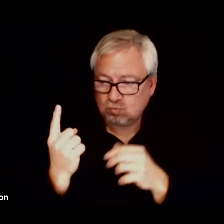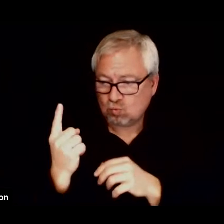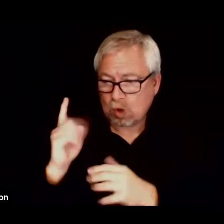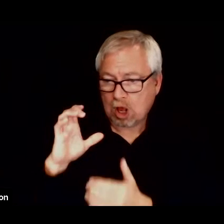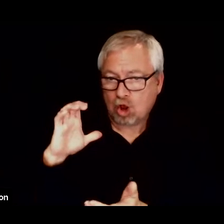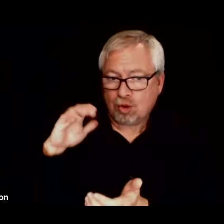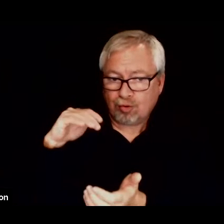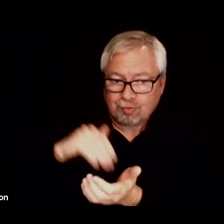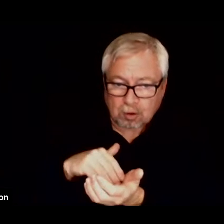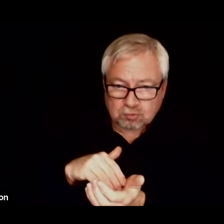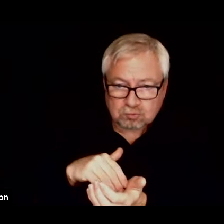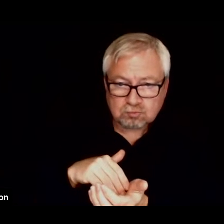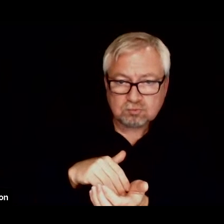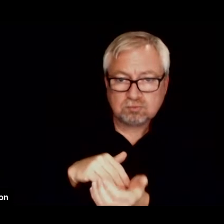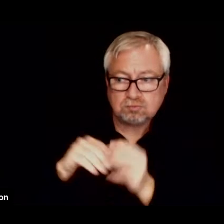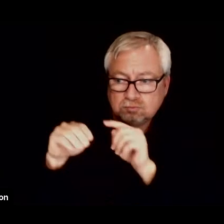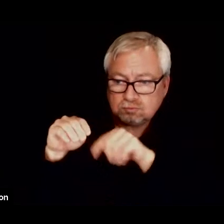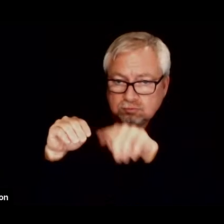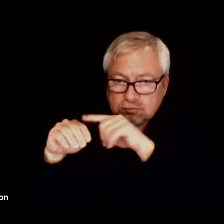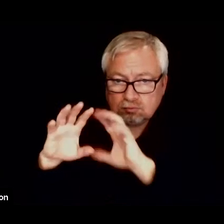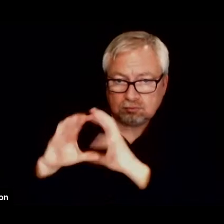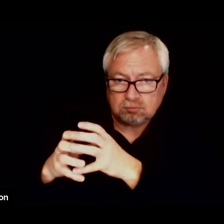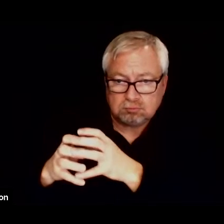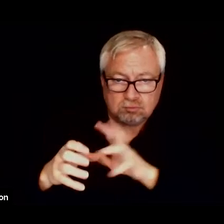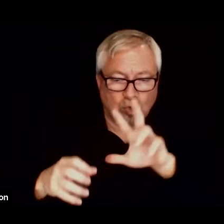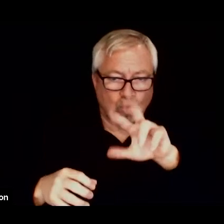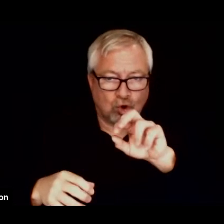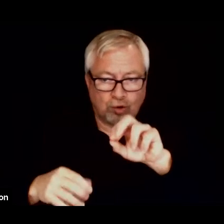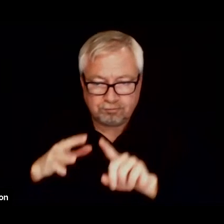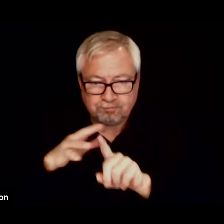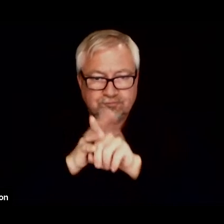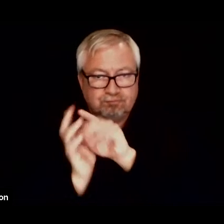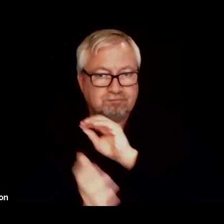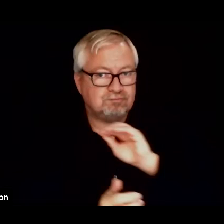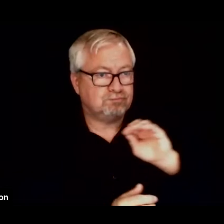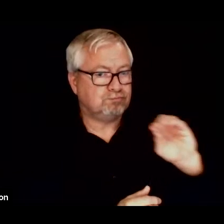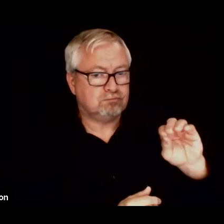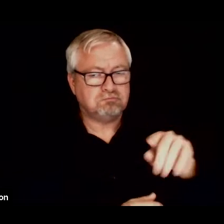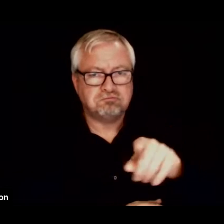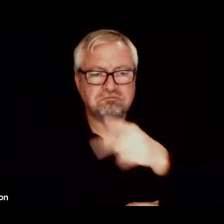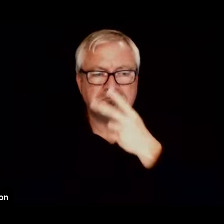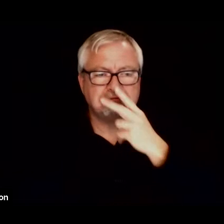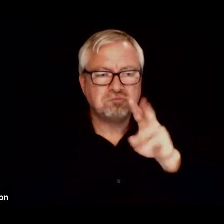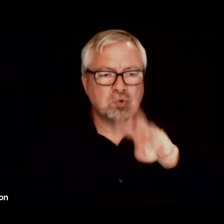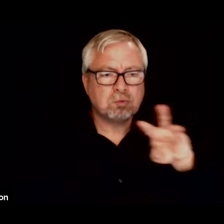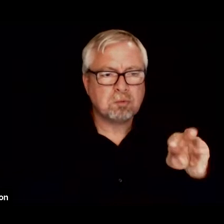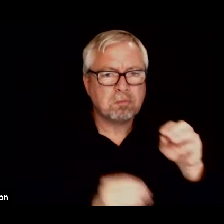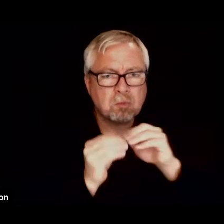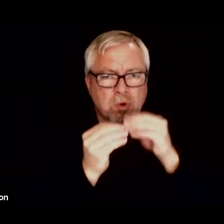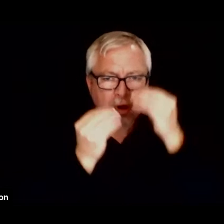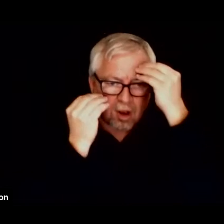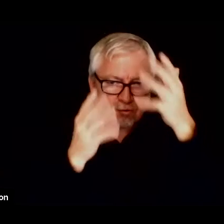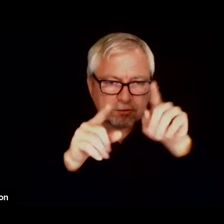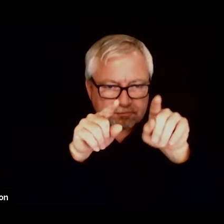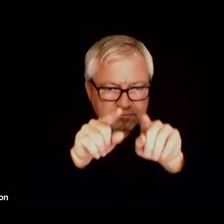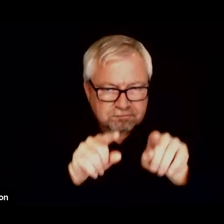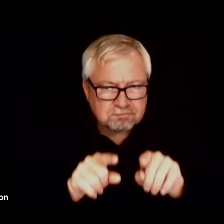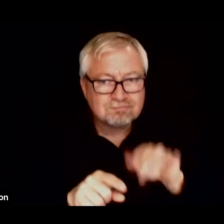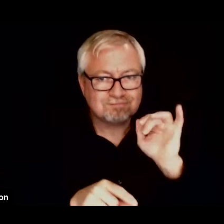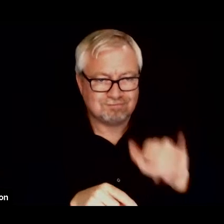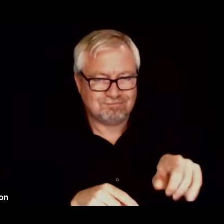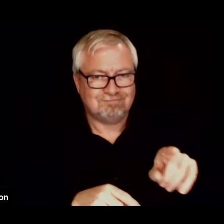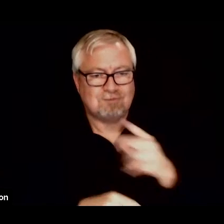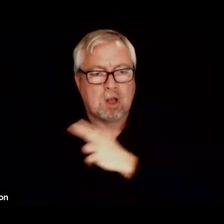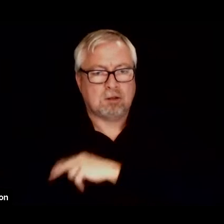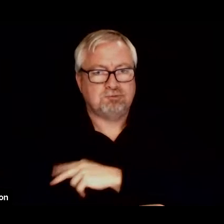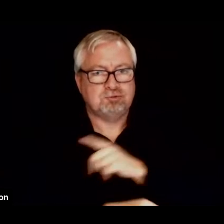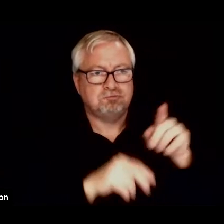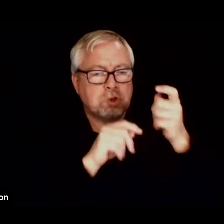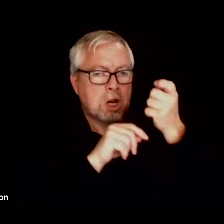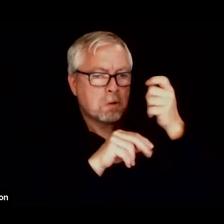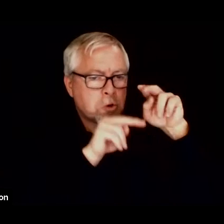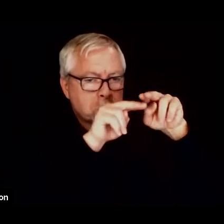scores that are posted on the web. That metric has continued to decline and is lower than it has been